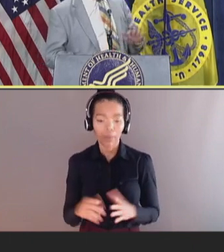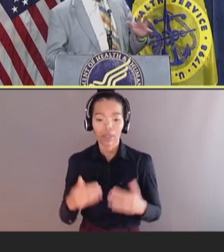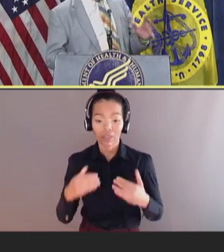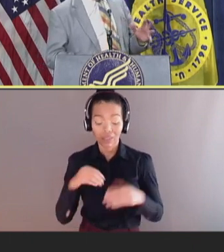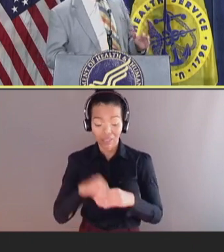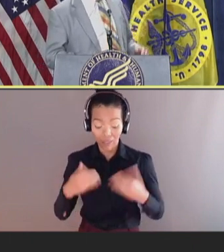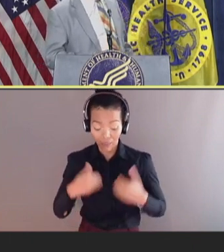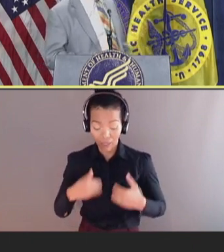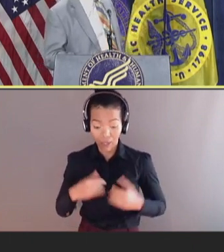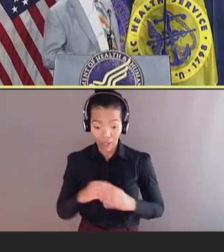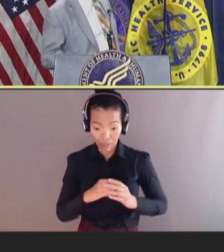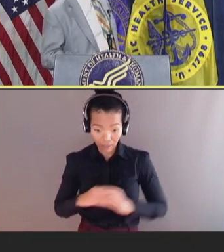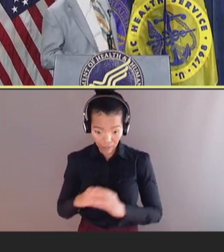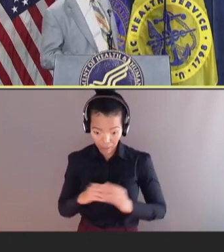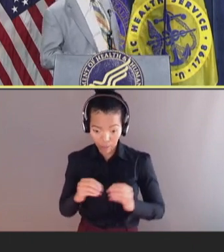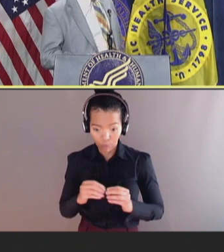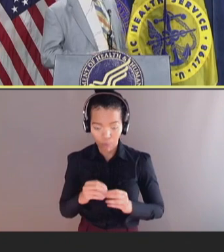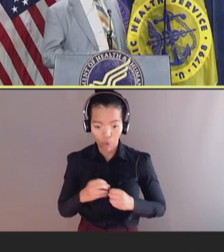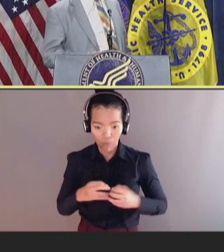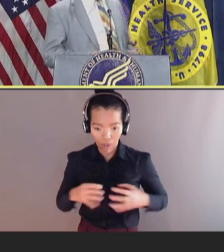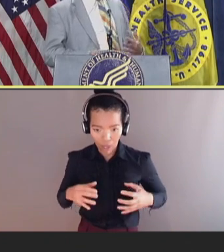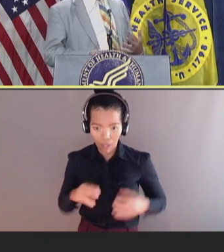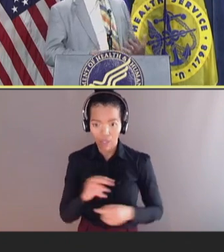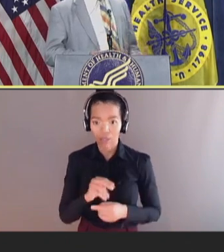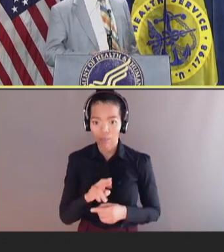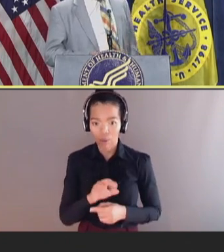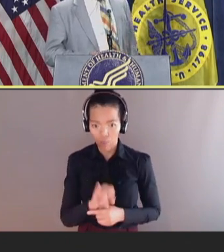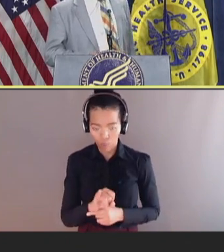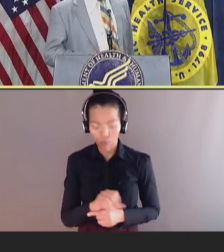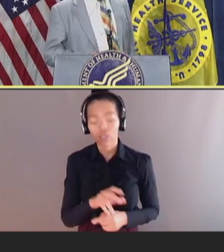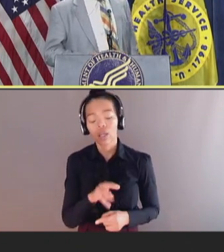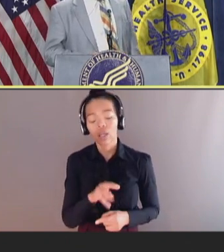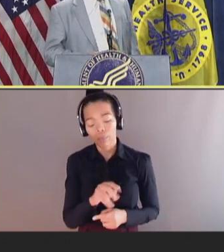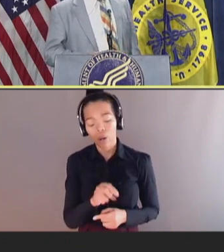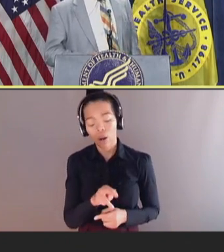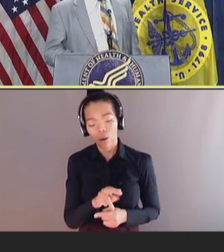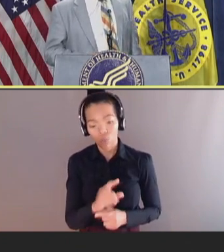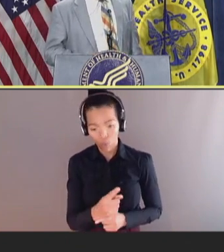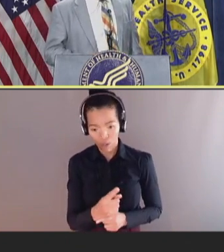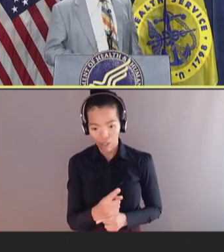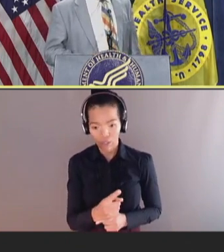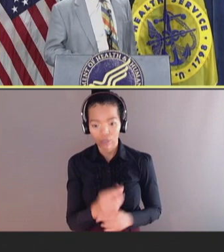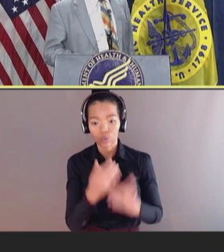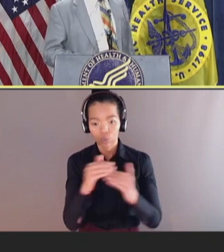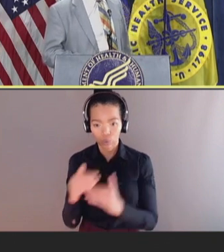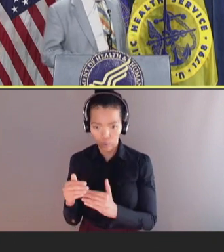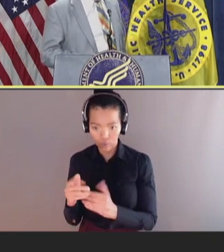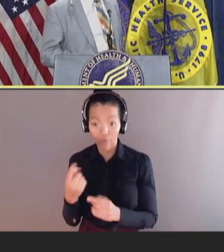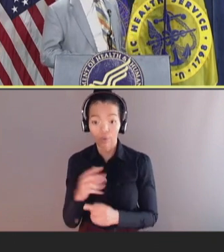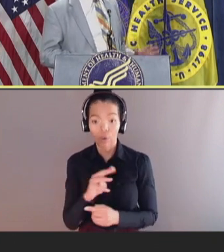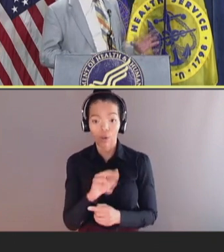level of the MR1 restriction element for MAIT cells. And we also found a number of